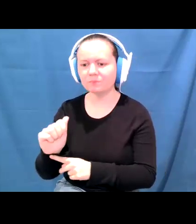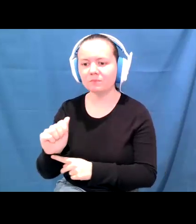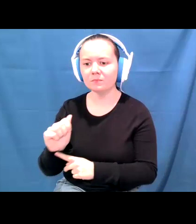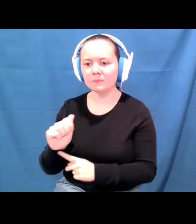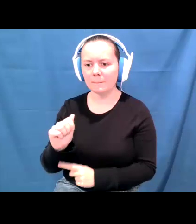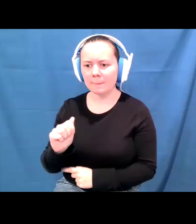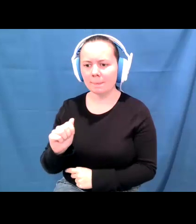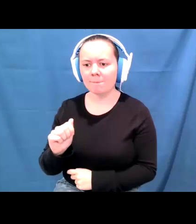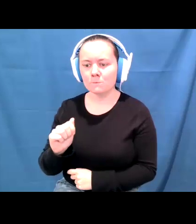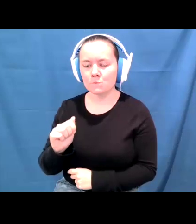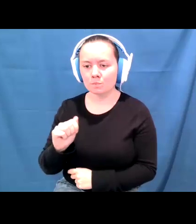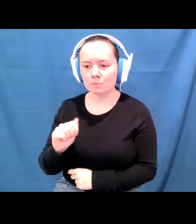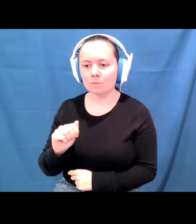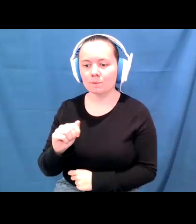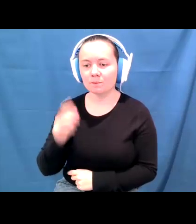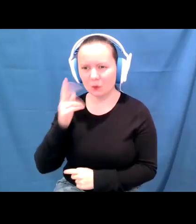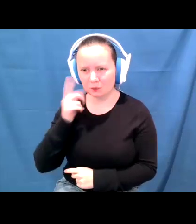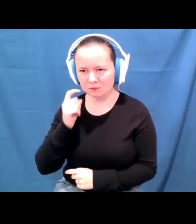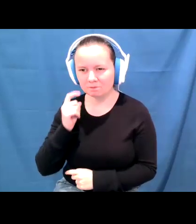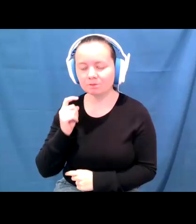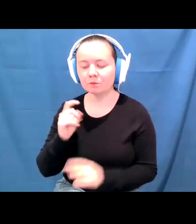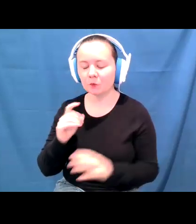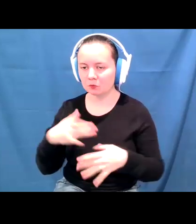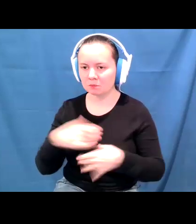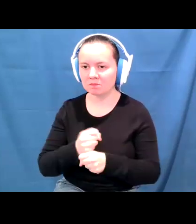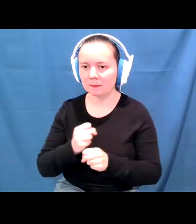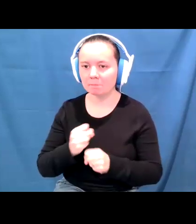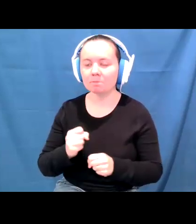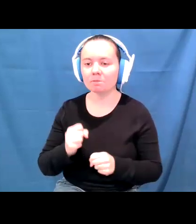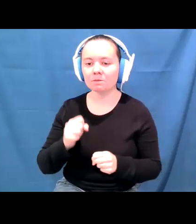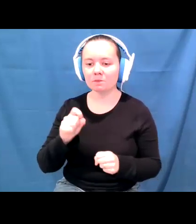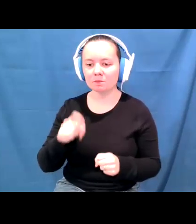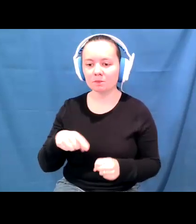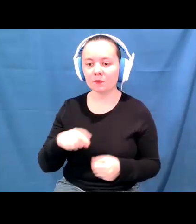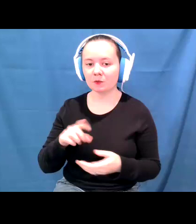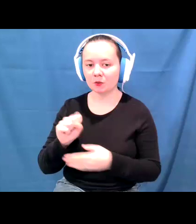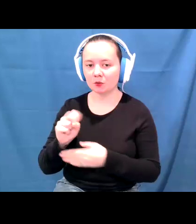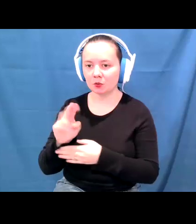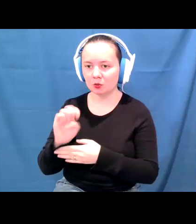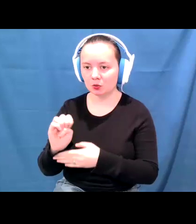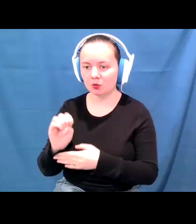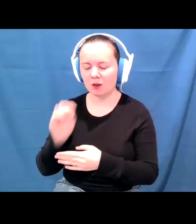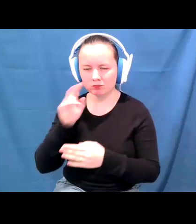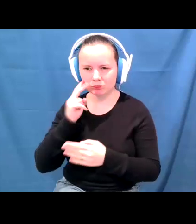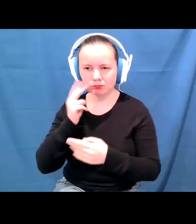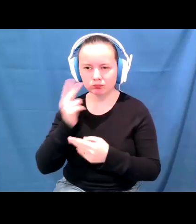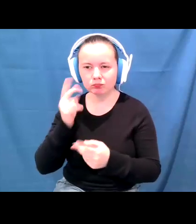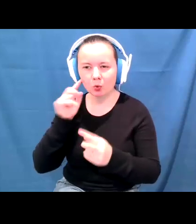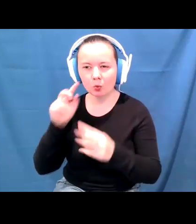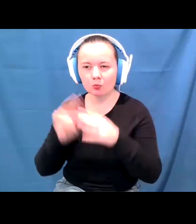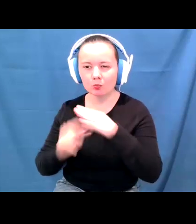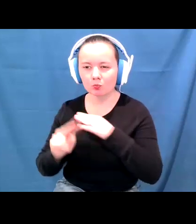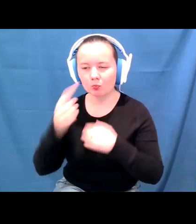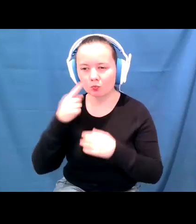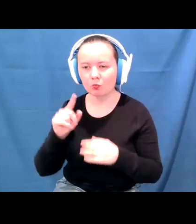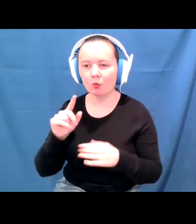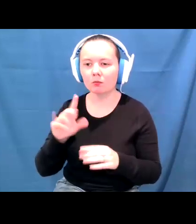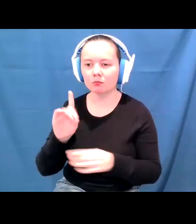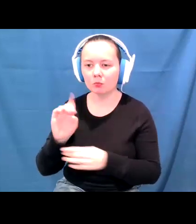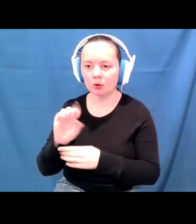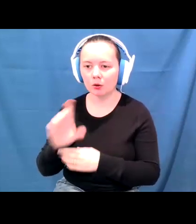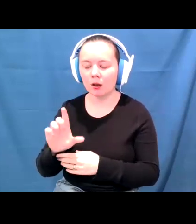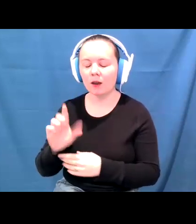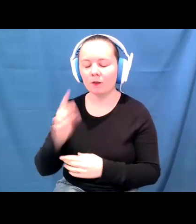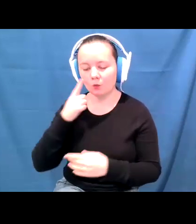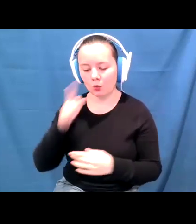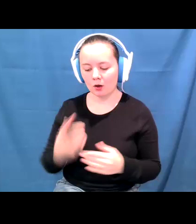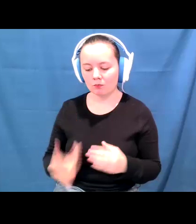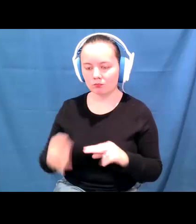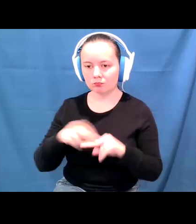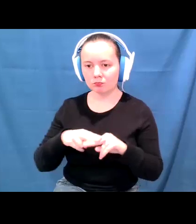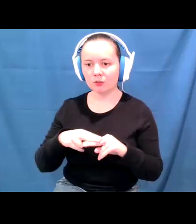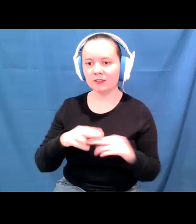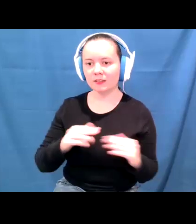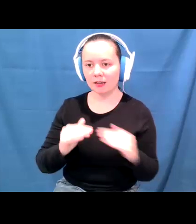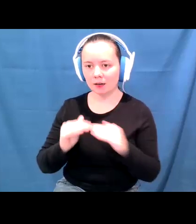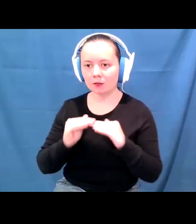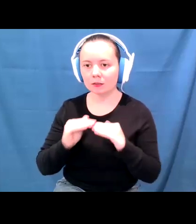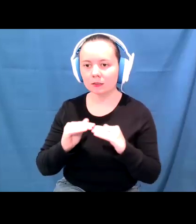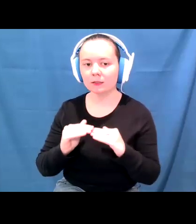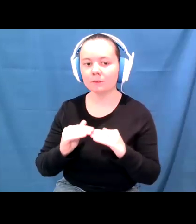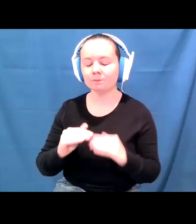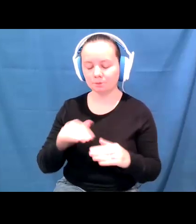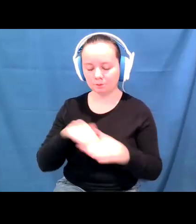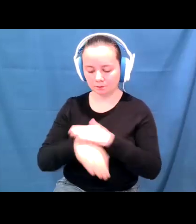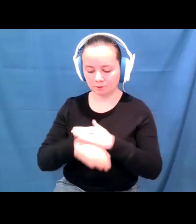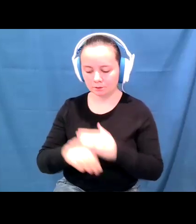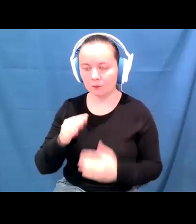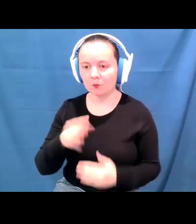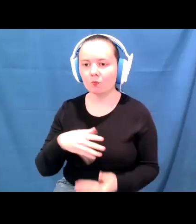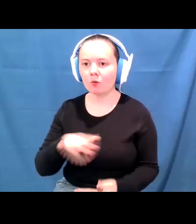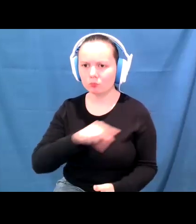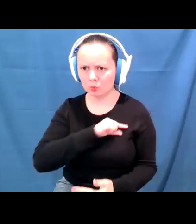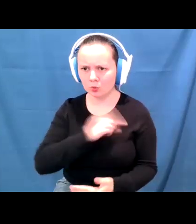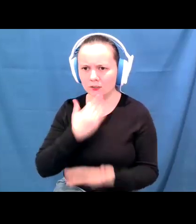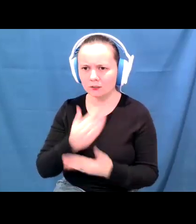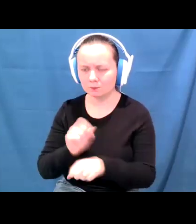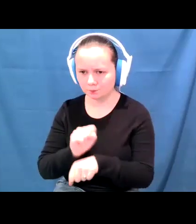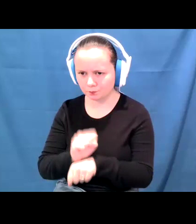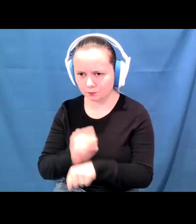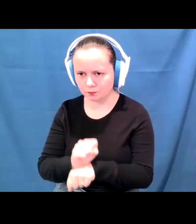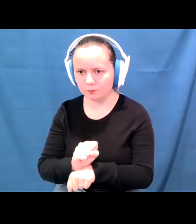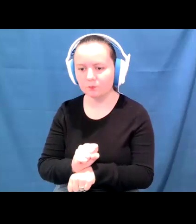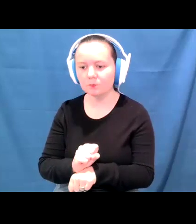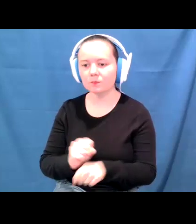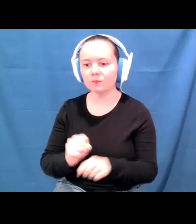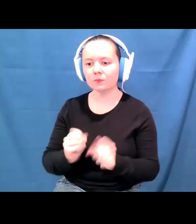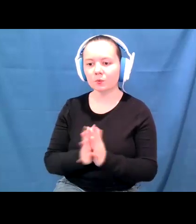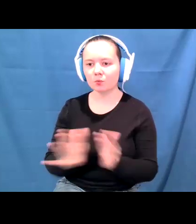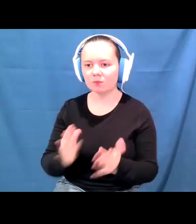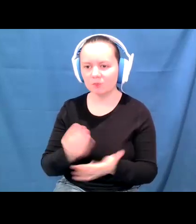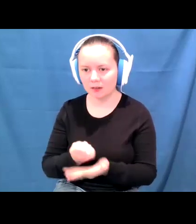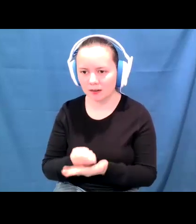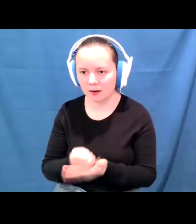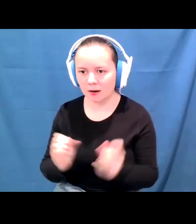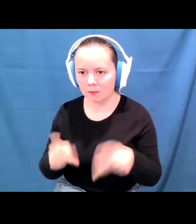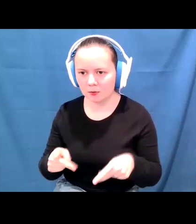Put simply acting Secretary Sue's vision for the Department of Labor is centered around increasing equity and access to good quality jobs with economic opportunity, robust enforcement, and empowered workers.